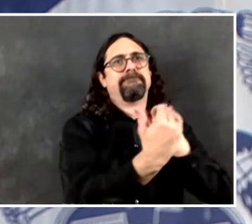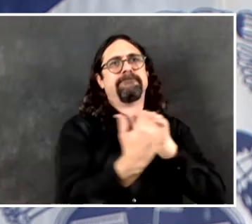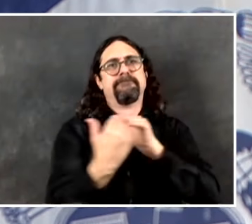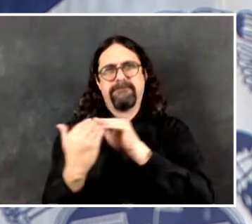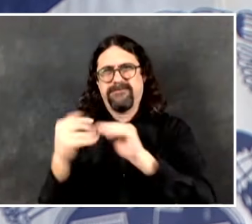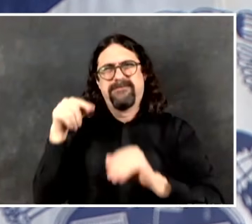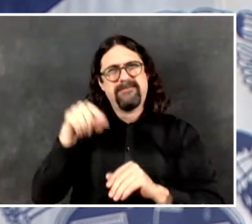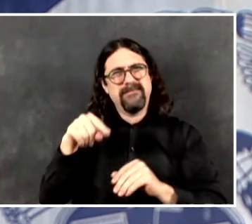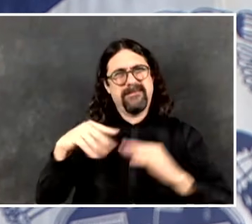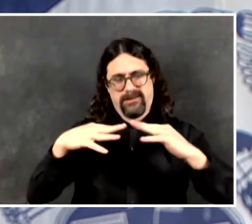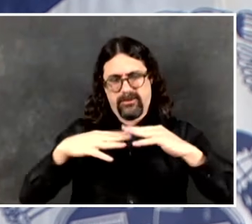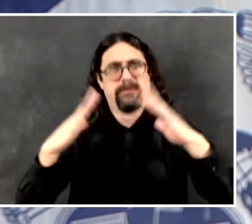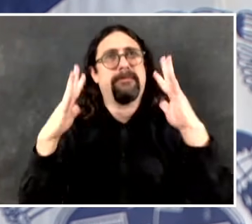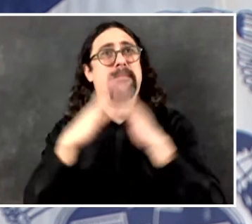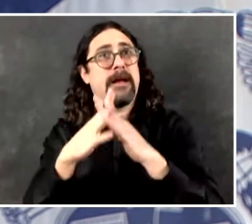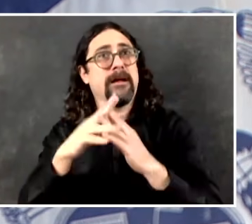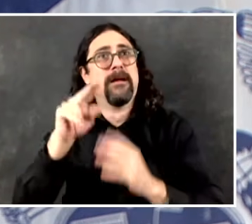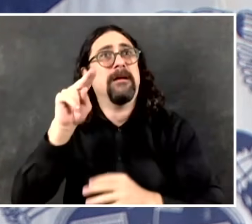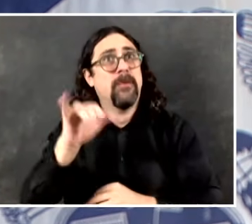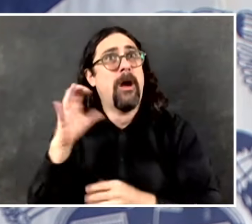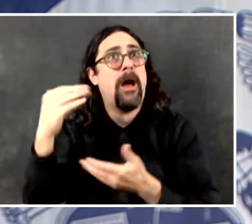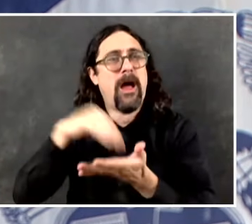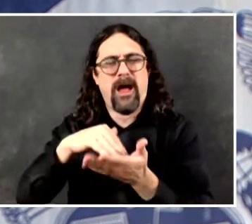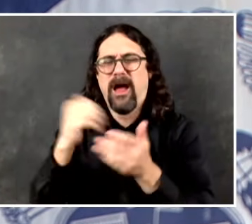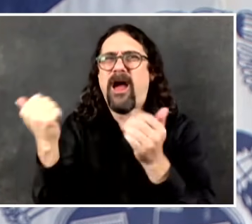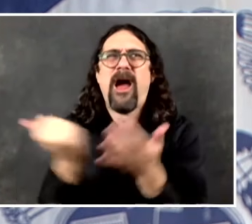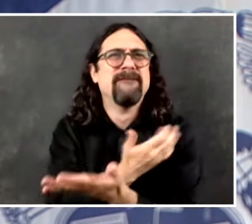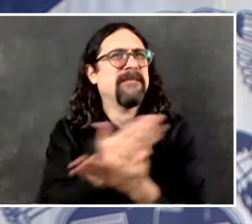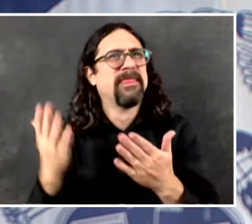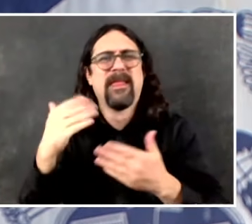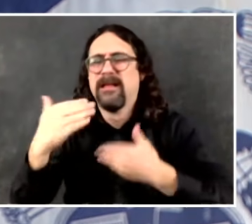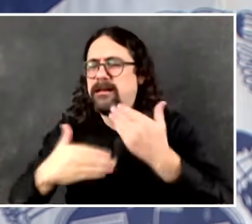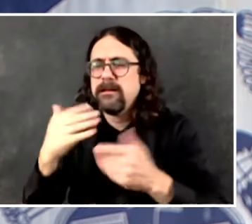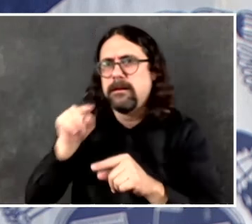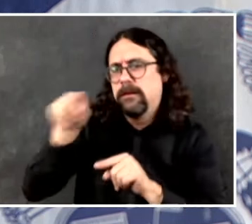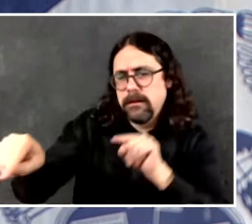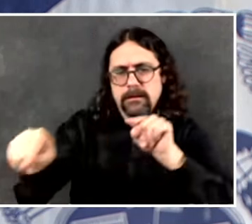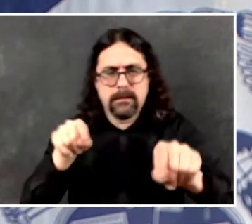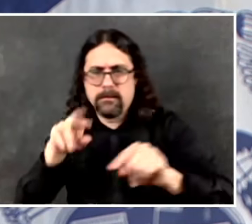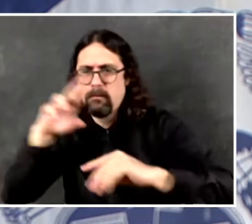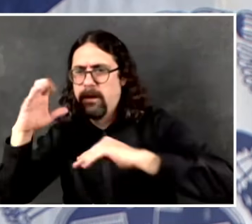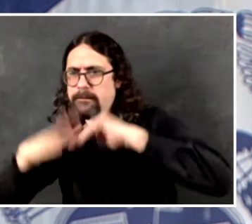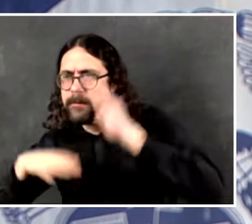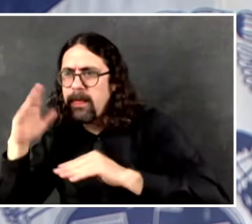SPIRIT THAT EVERYONE MATTERS. DOESN'T MAERTT